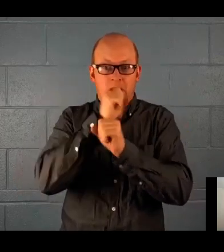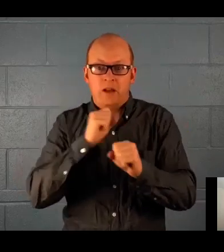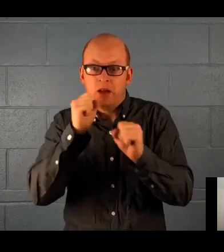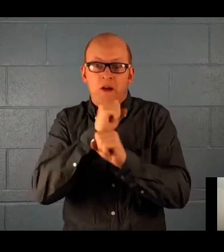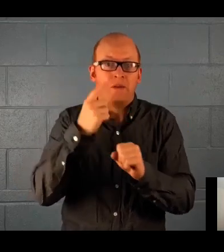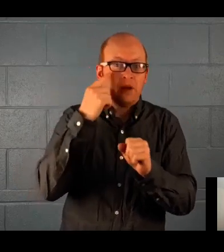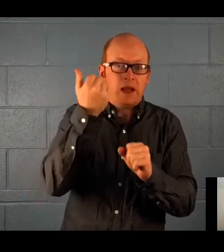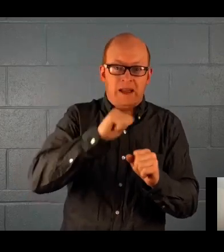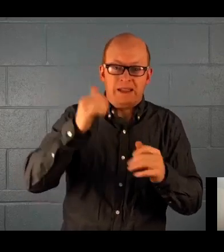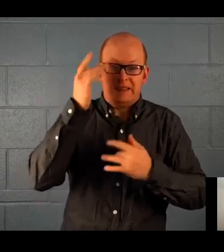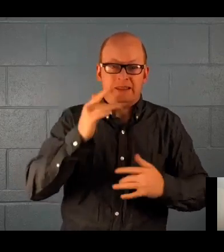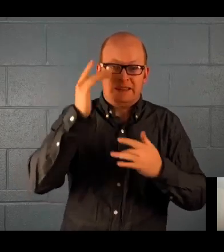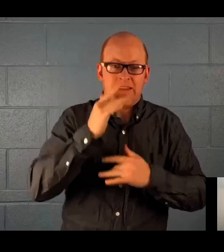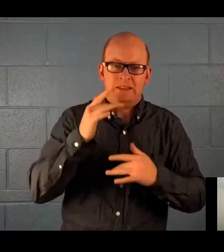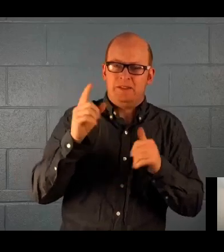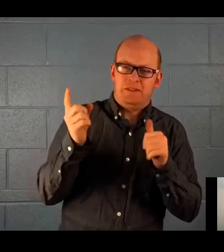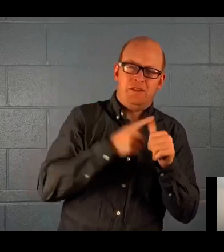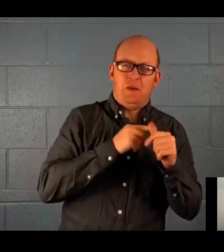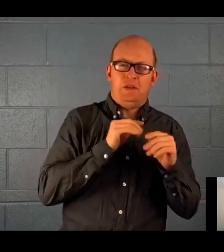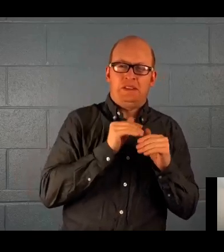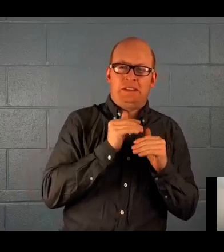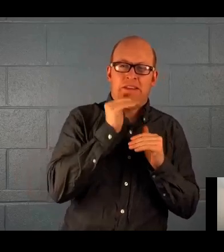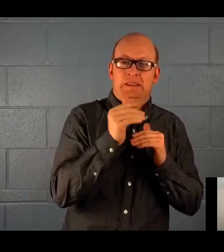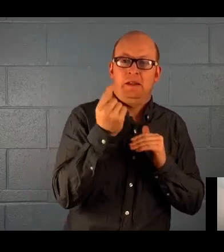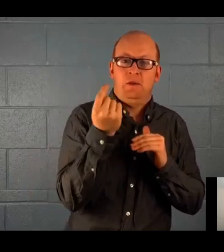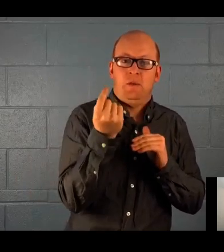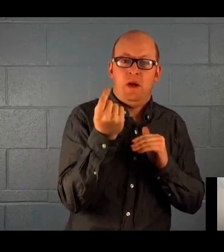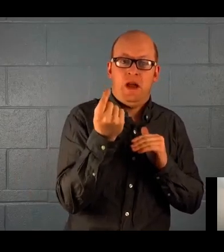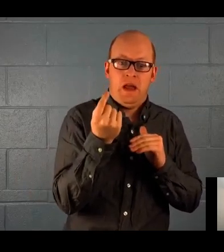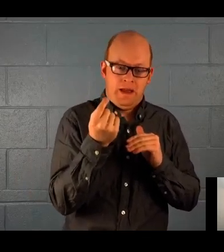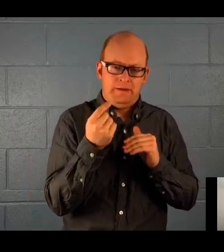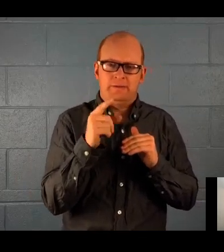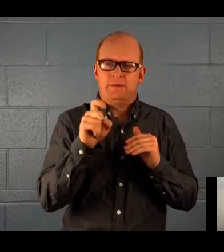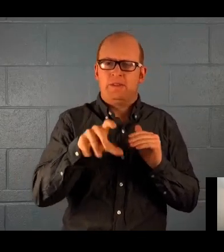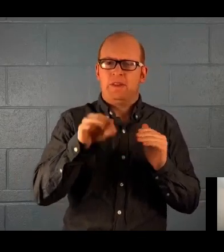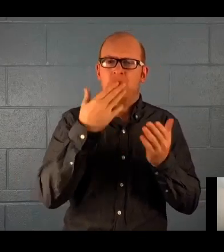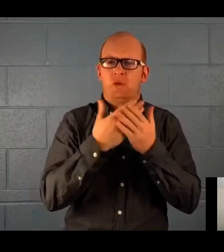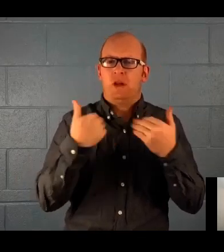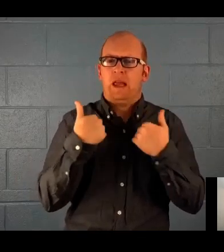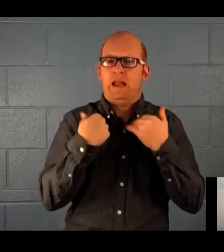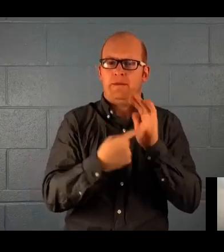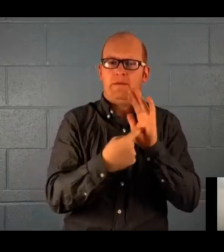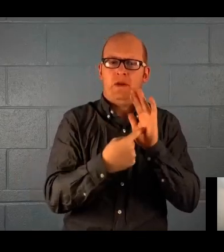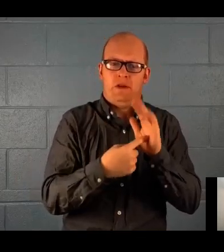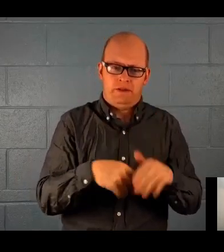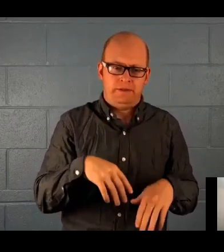for any disease, one of the first steps is to find a good animal model. In other words, one that faithfully mimics